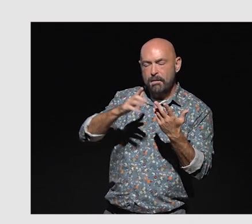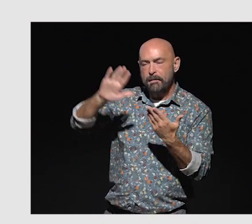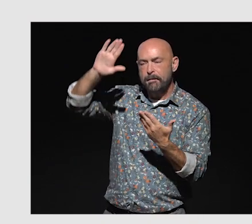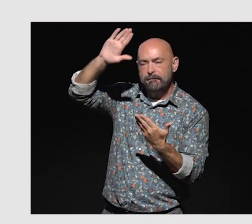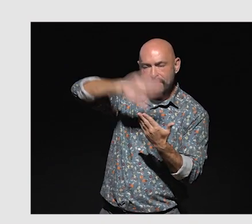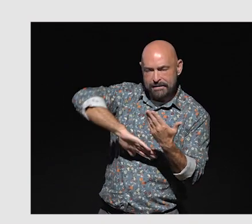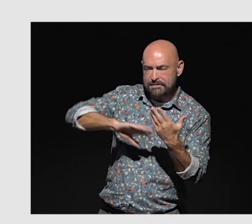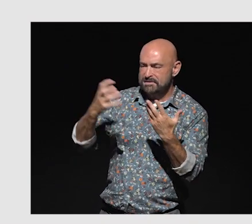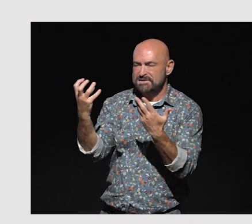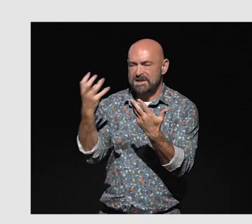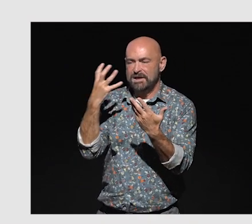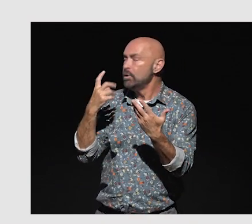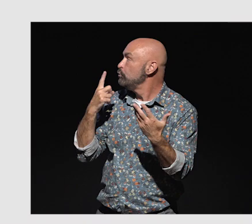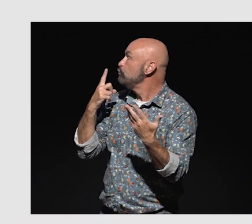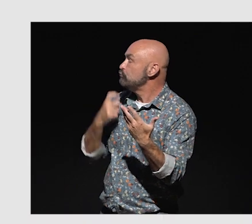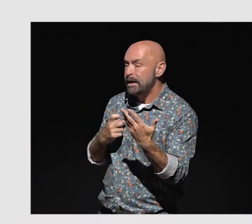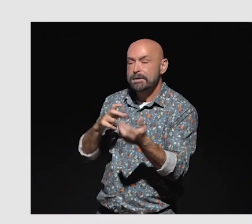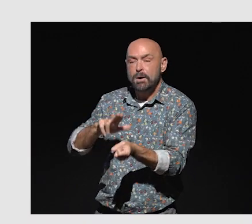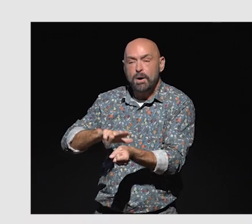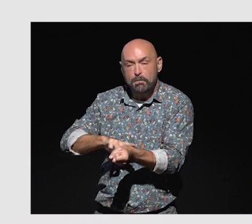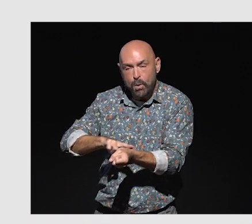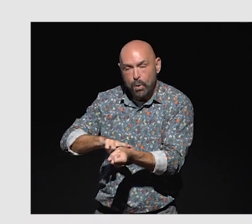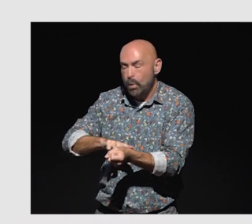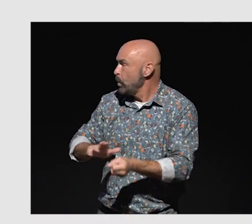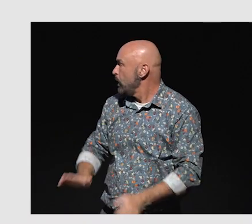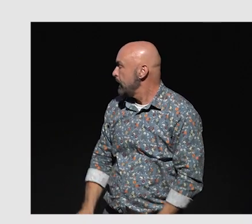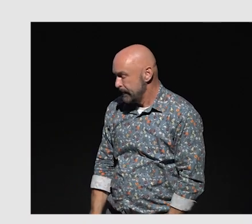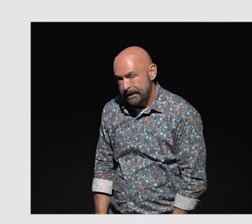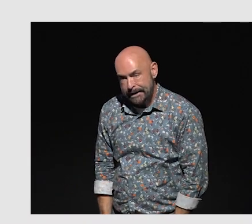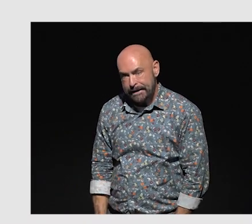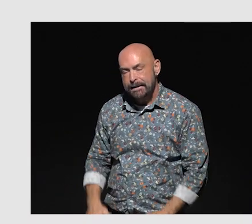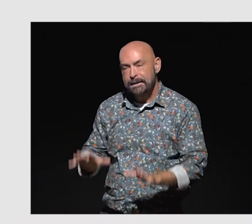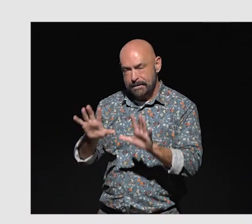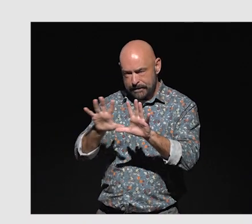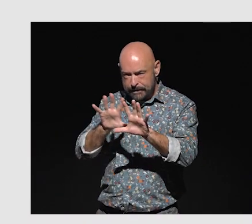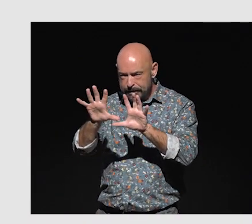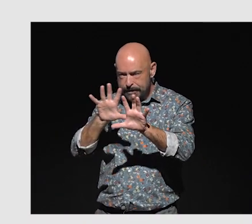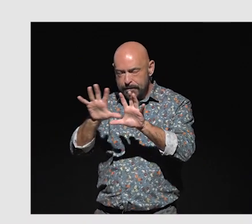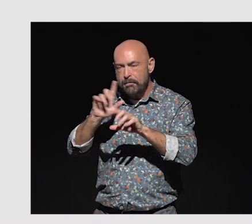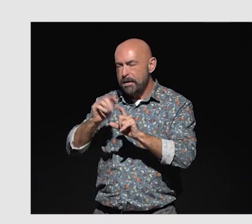such as the red or the blue of the knee. But we recognise two things,